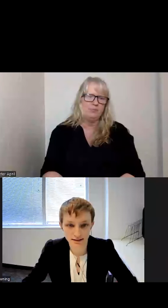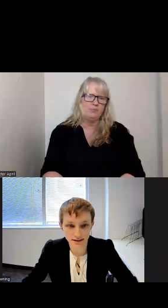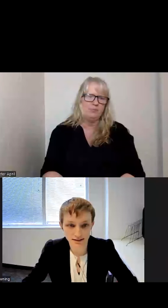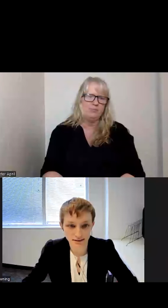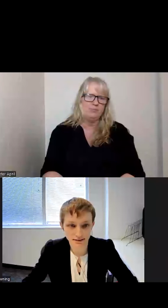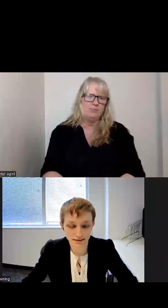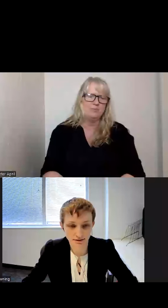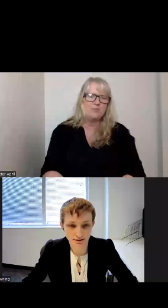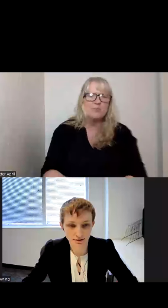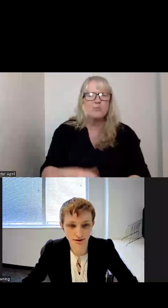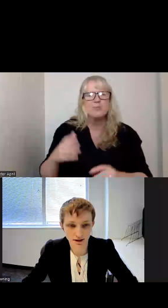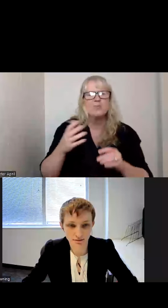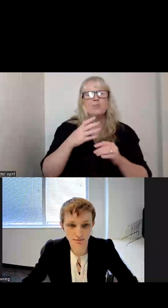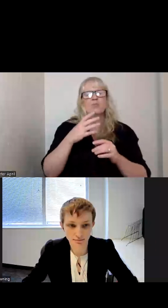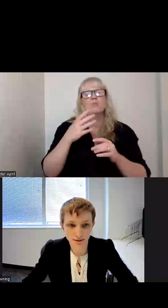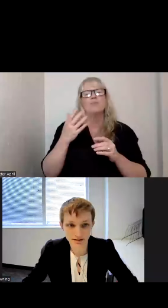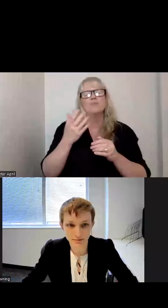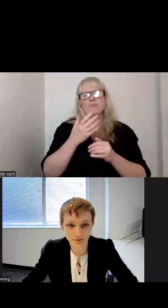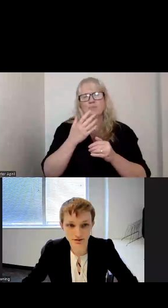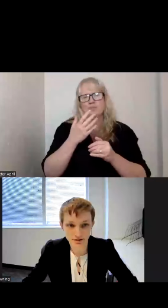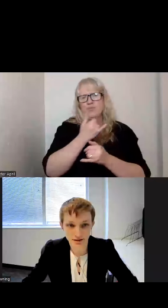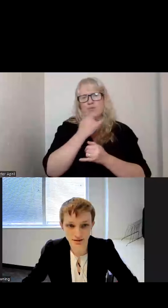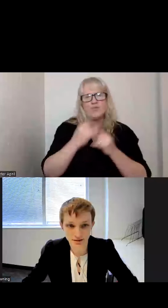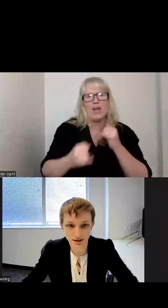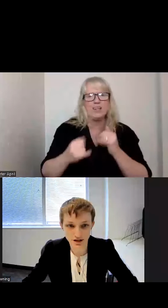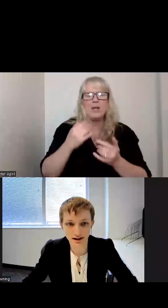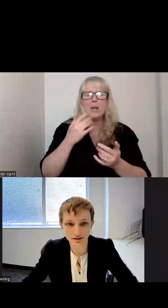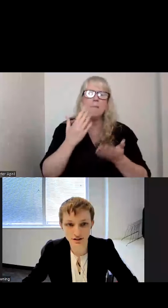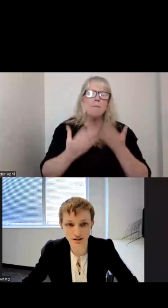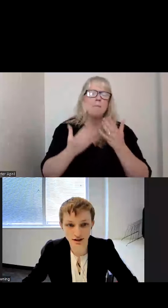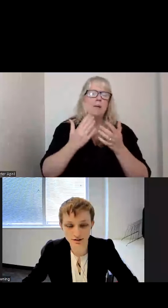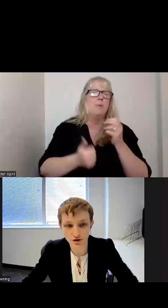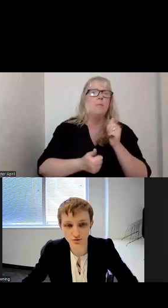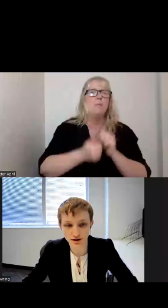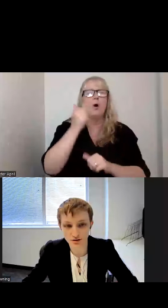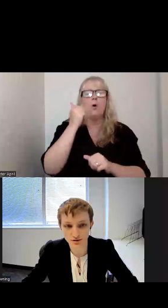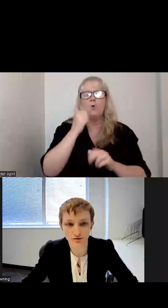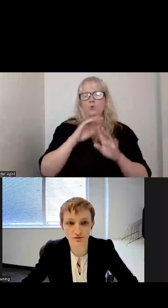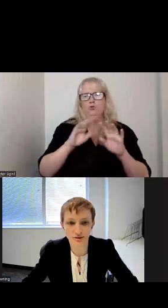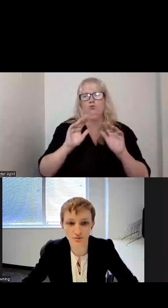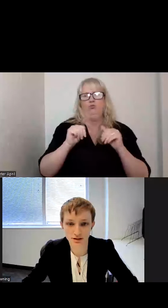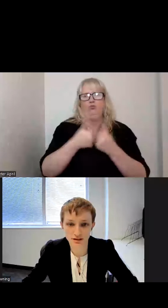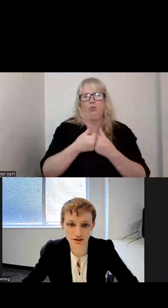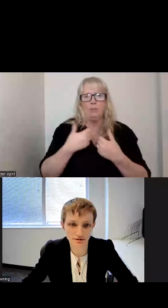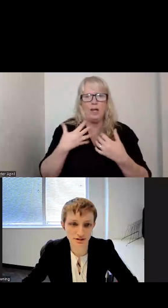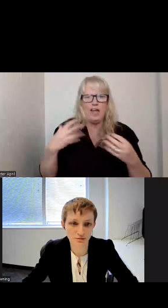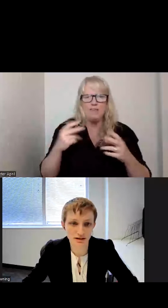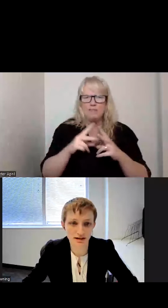I THINK MAYBE THE MOST CHALLENGING THAT WE WANTED TO SHARE THIS WEEK